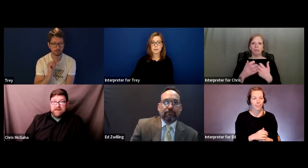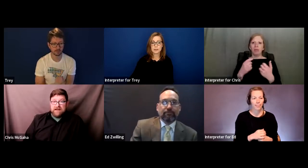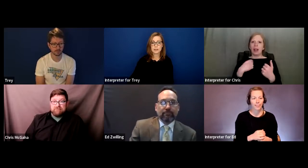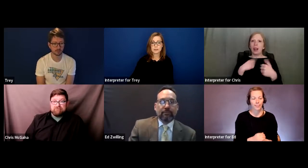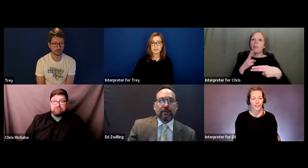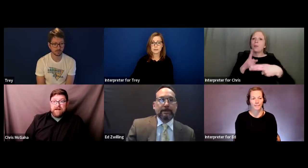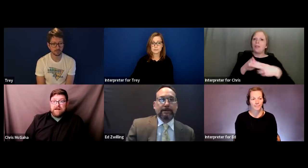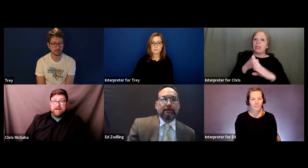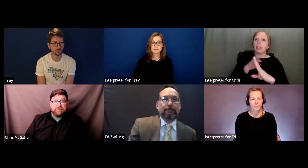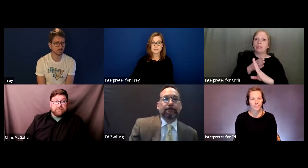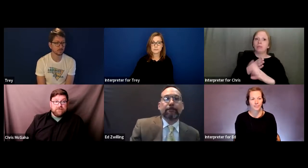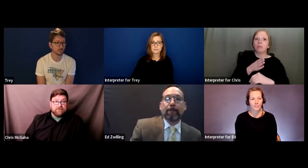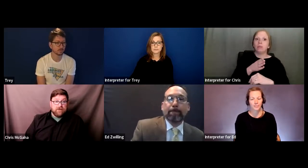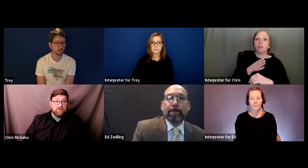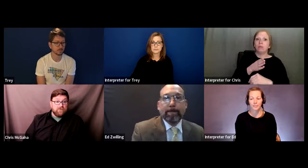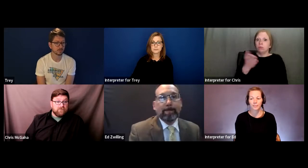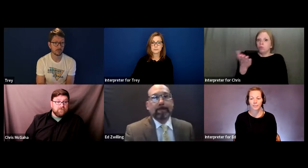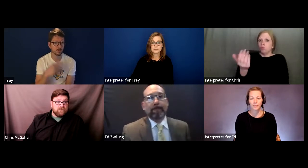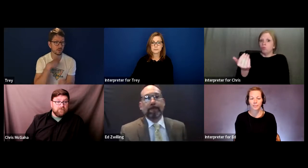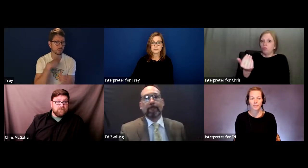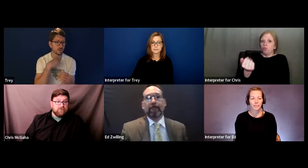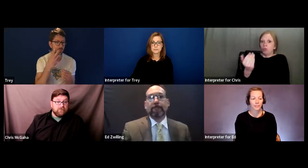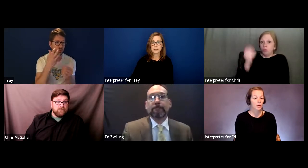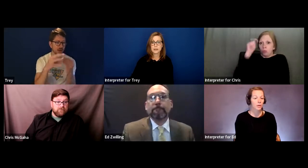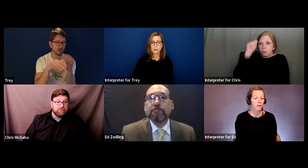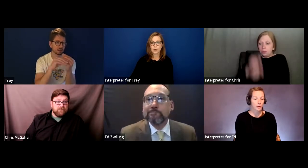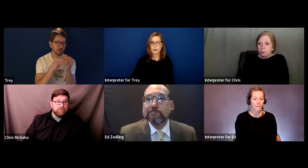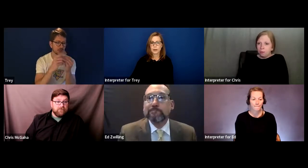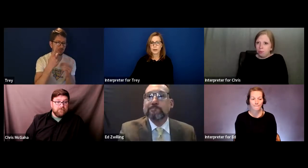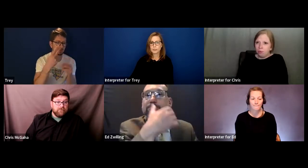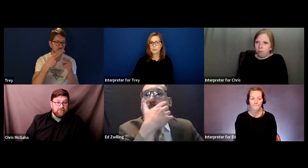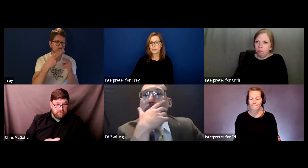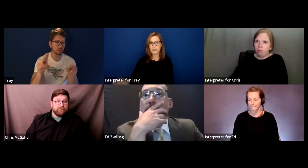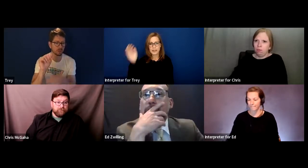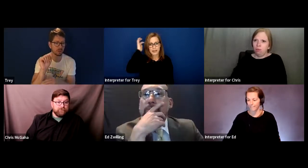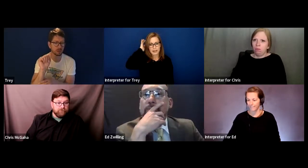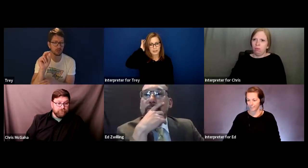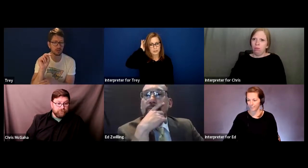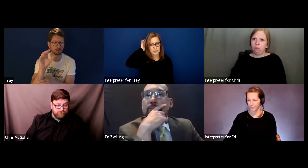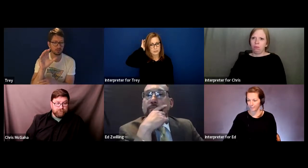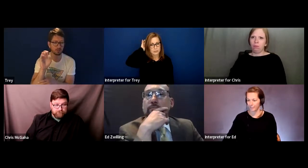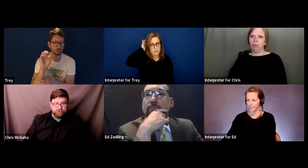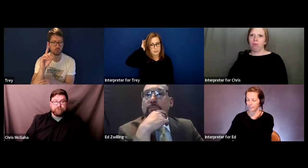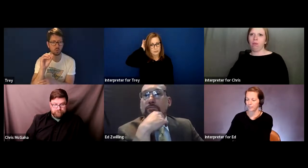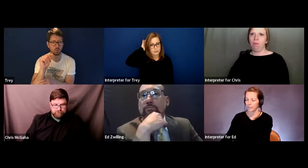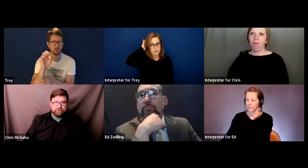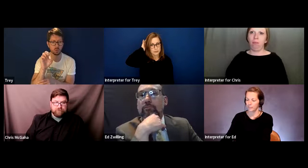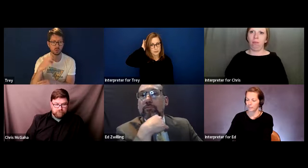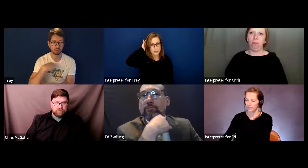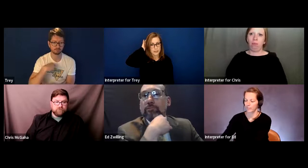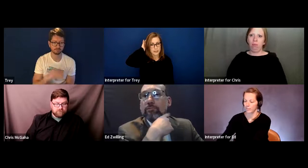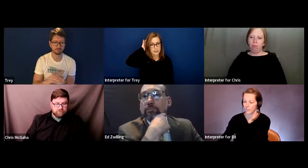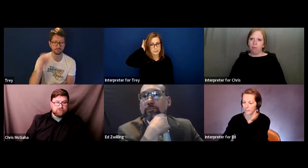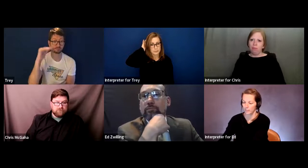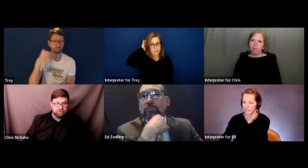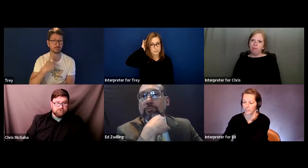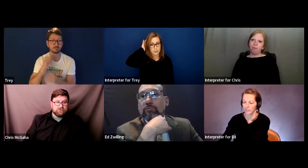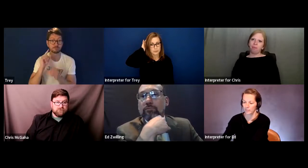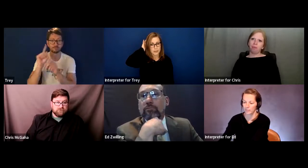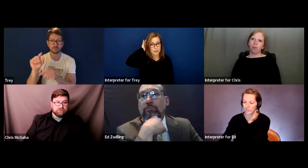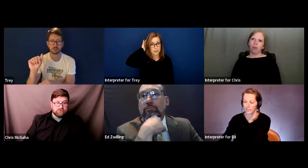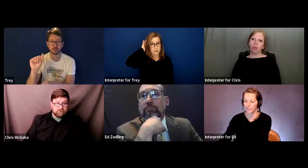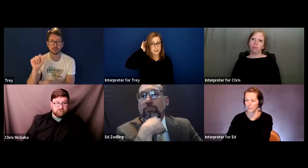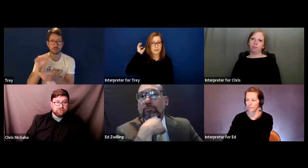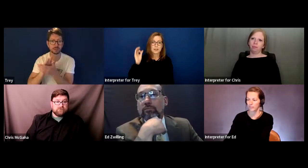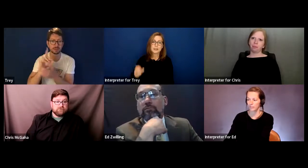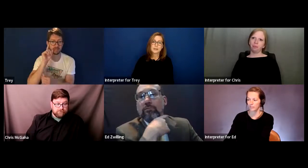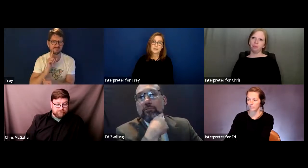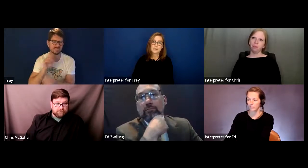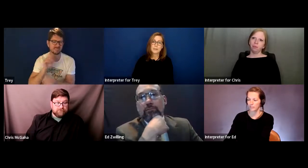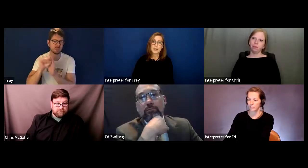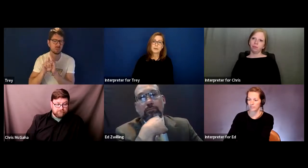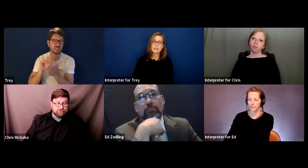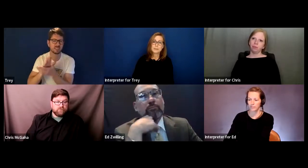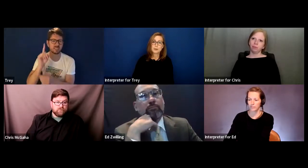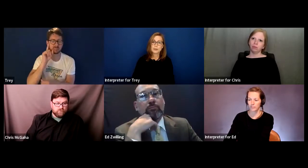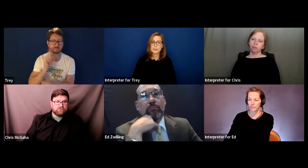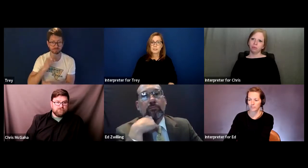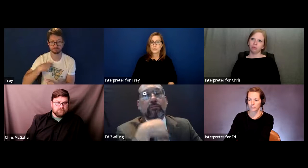Trey: I was just going to add, excuse me, a brief anecdote, my own experience going